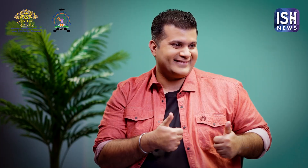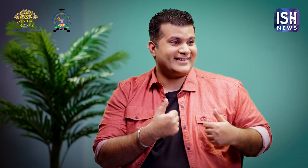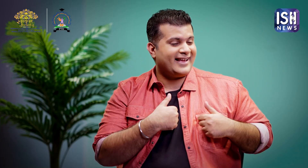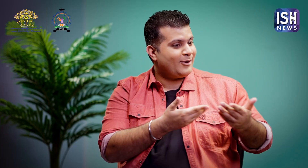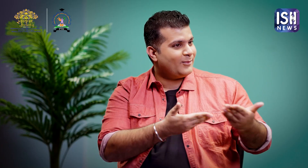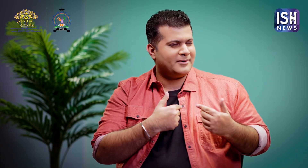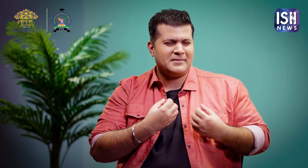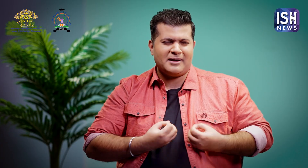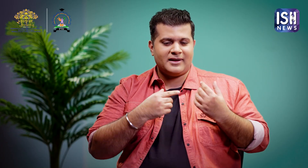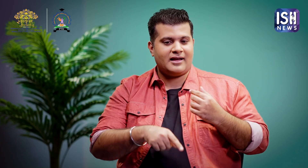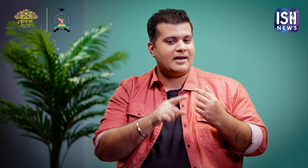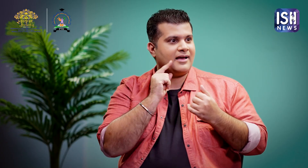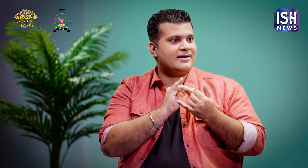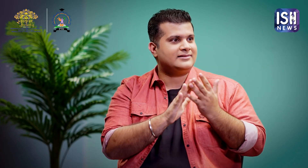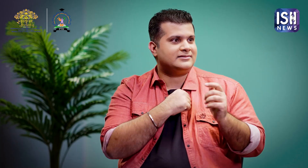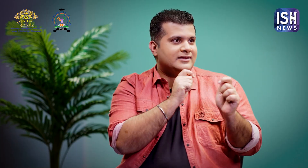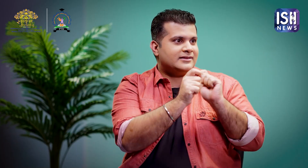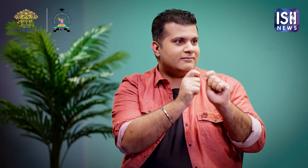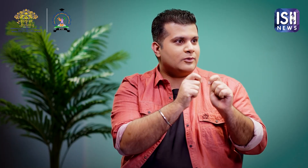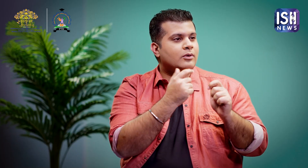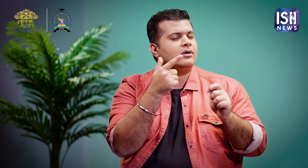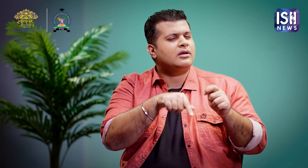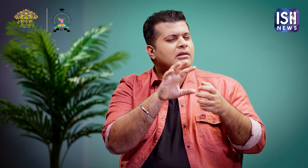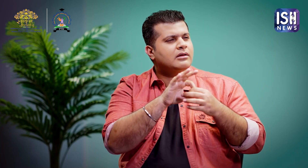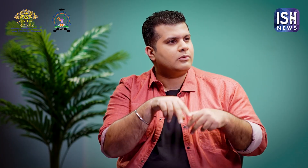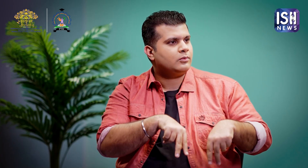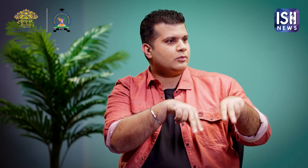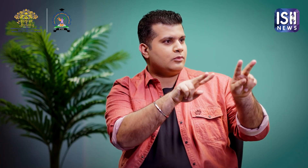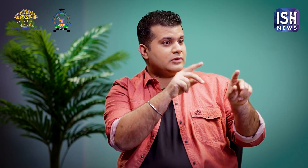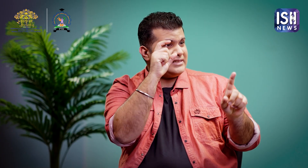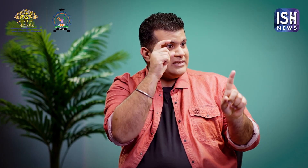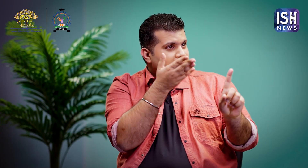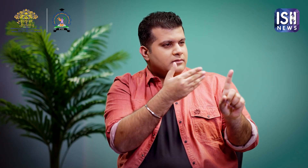Welcome! I am glad for ISH News to have this opportunity of interviewing you, one of the Deaf Role Models.